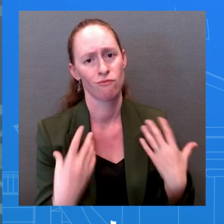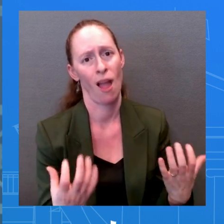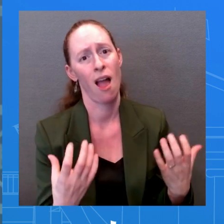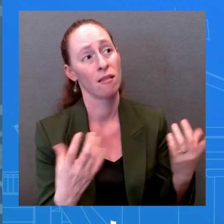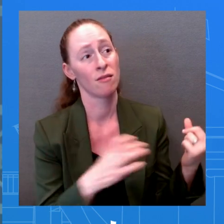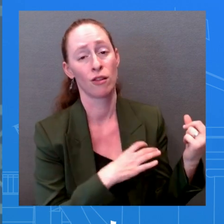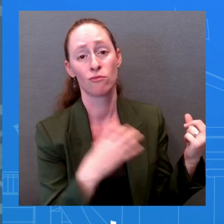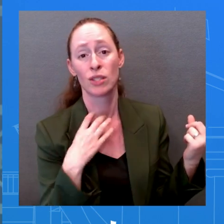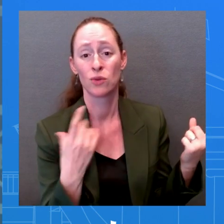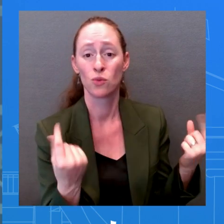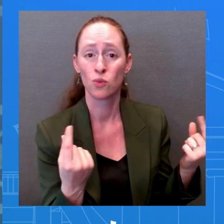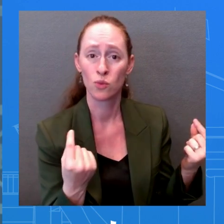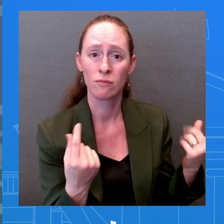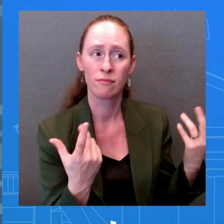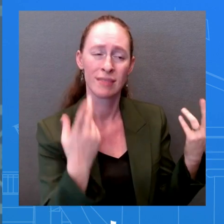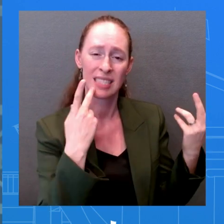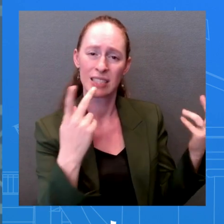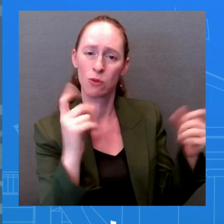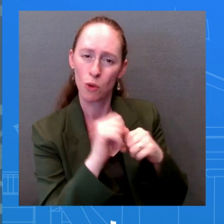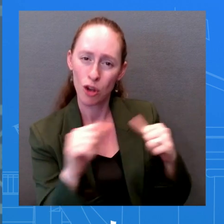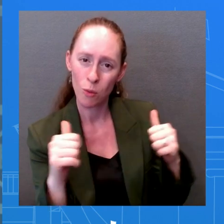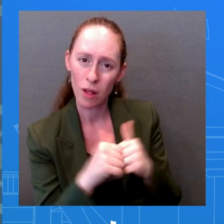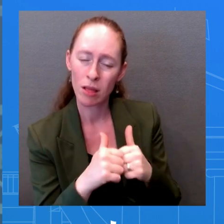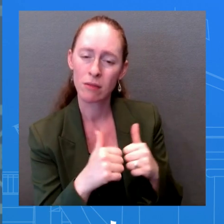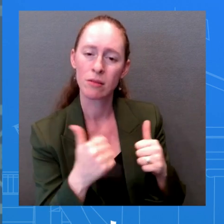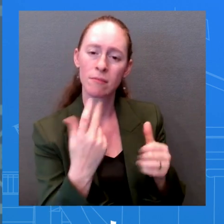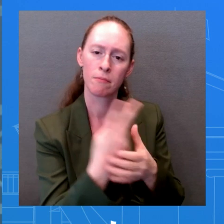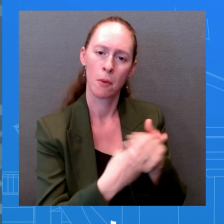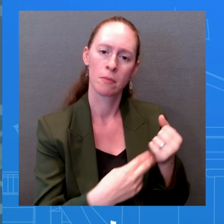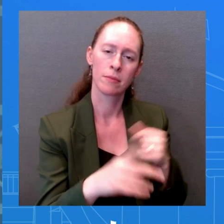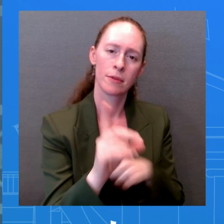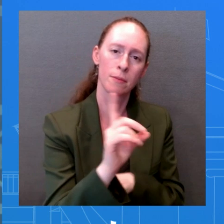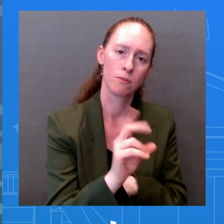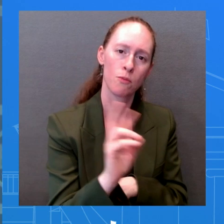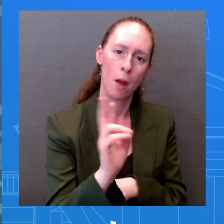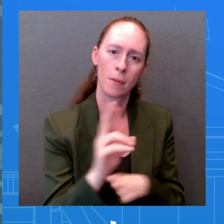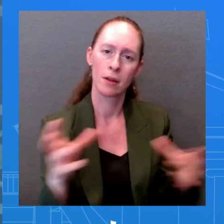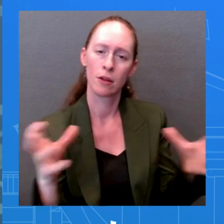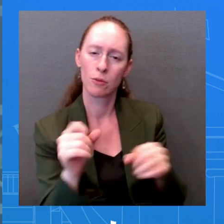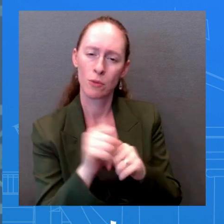We are fixing -- trying to fix a system that was decimated by the last administration.